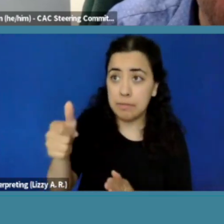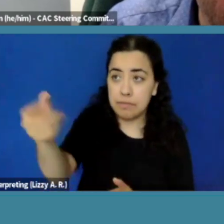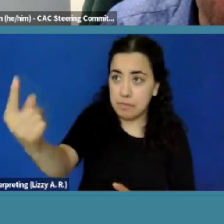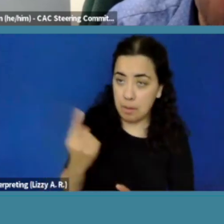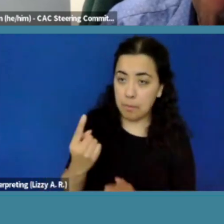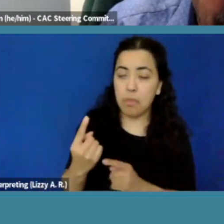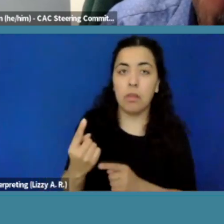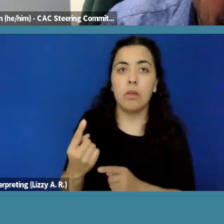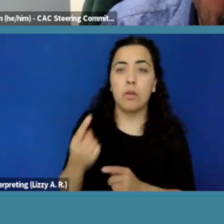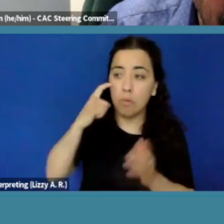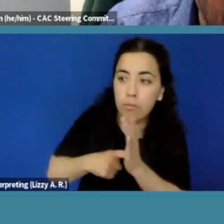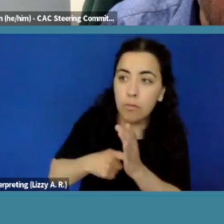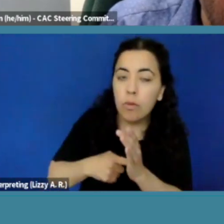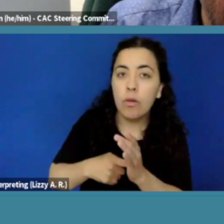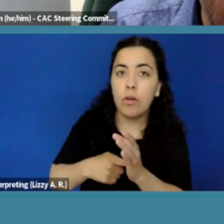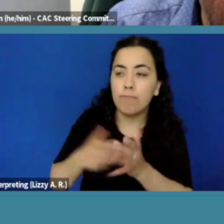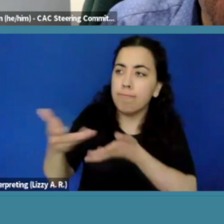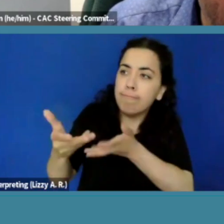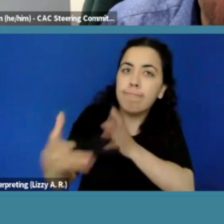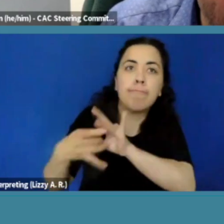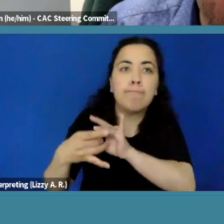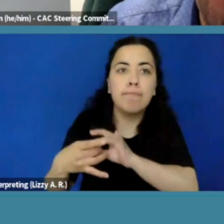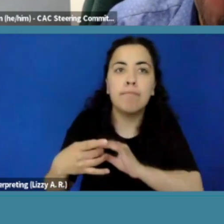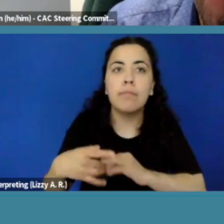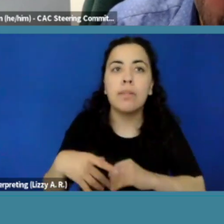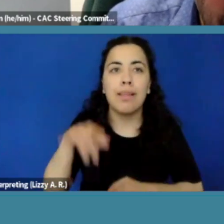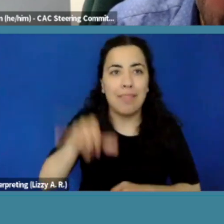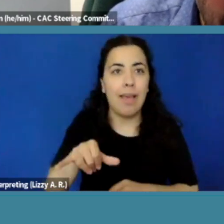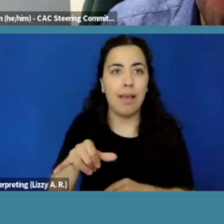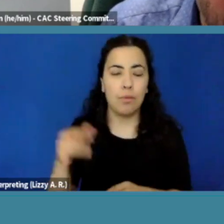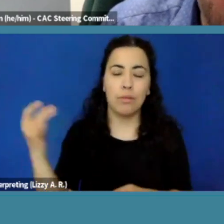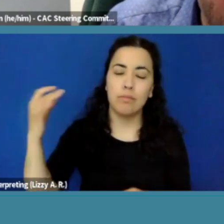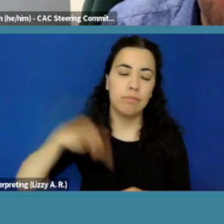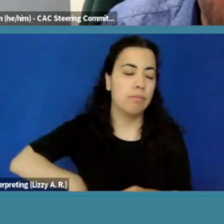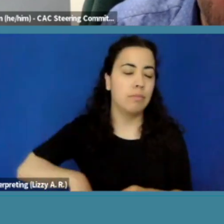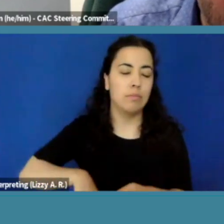or they have some identity with. And that will also go a long way in your venue becoming a